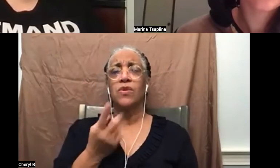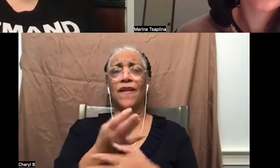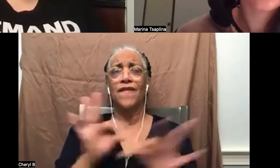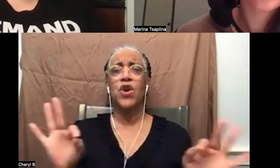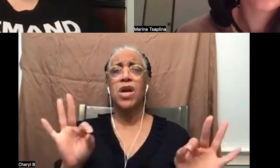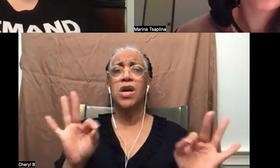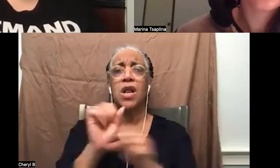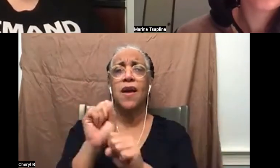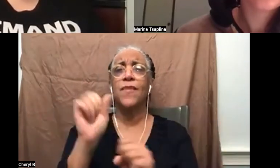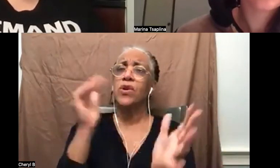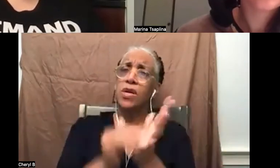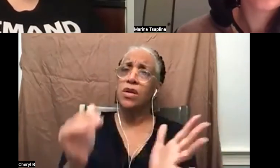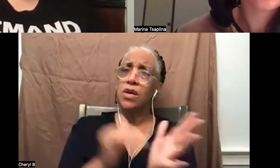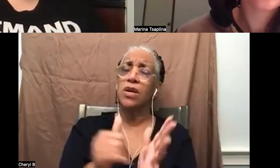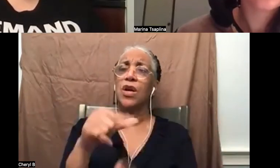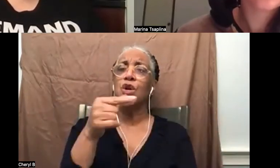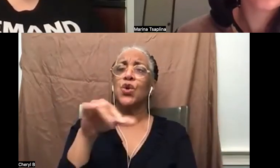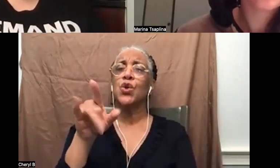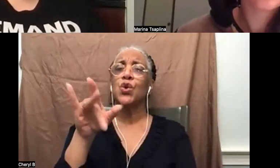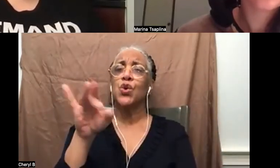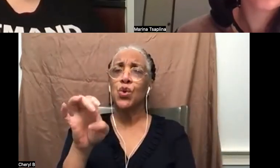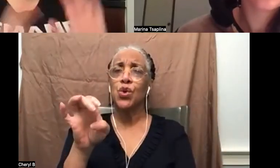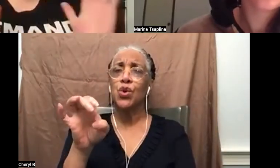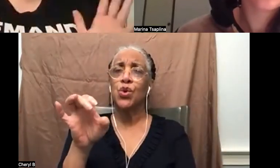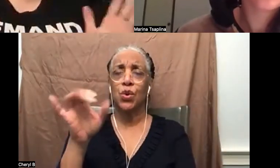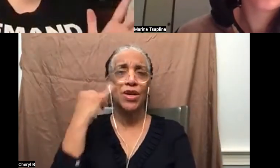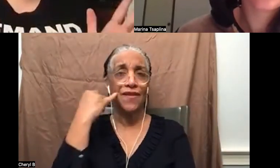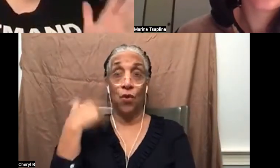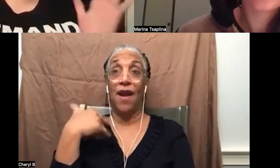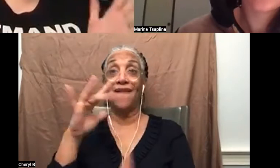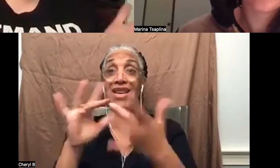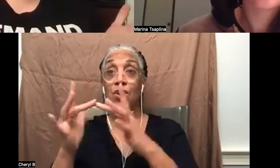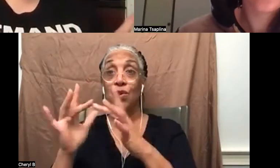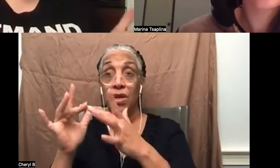again. Google exists if you have Internet access, and I realize there's a deep